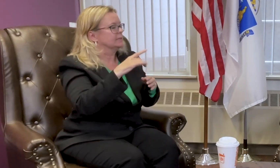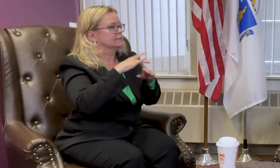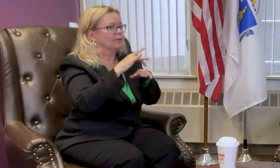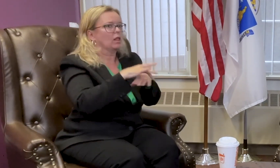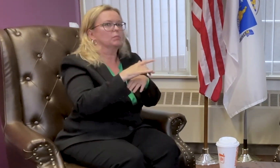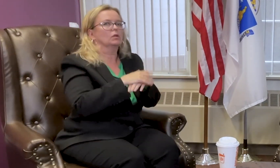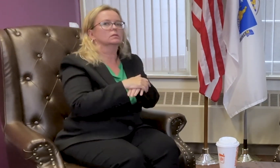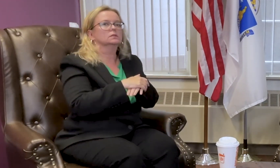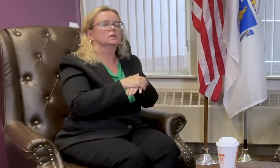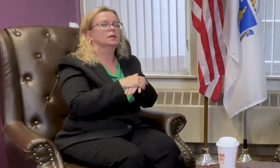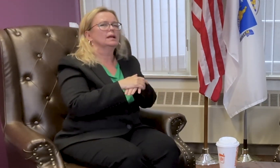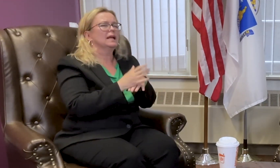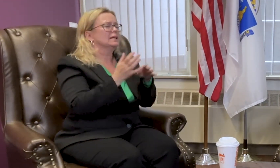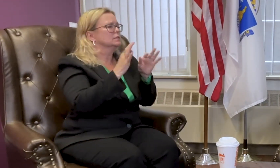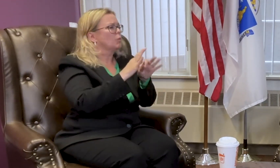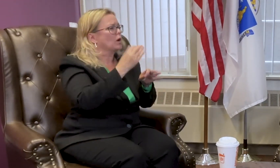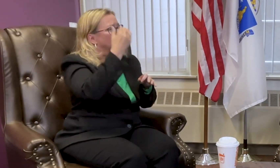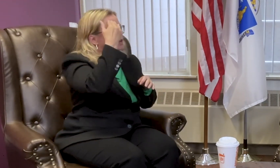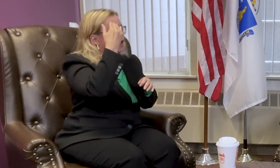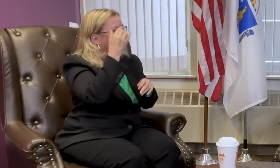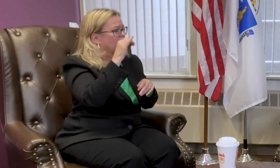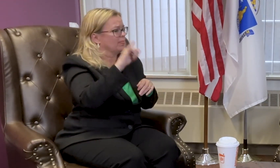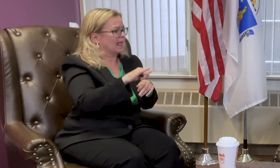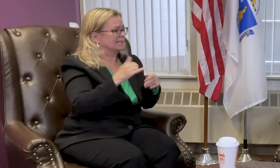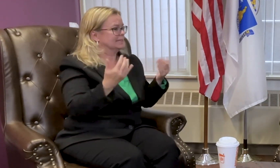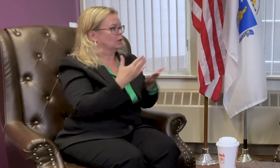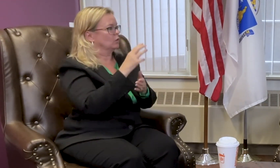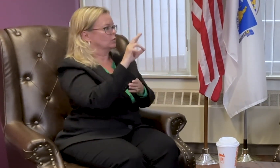Although all these relay services are available here in the United States,